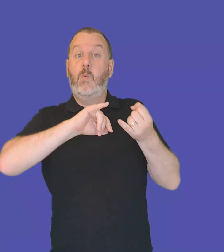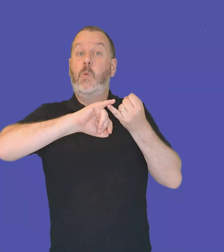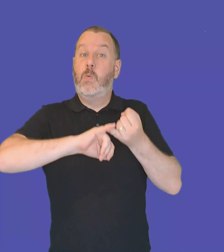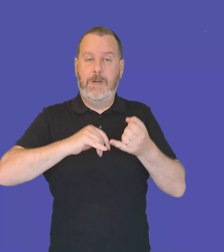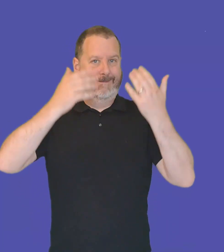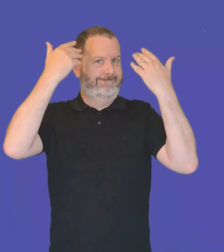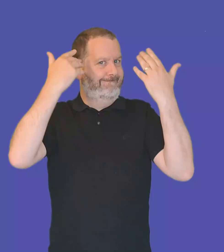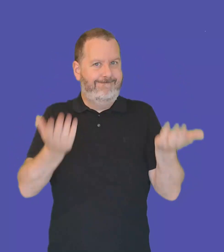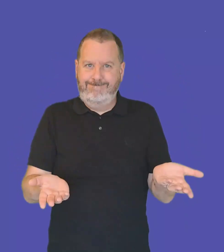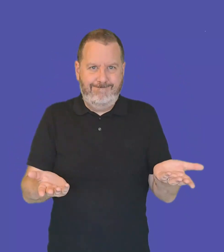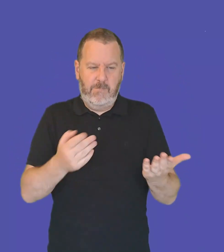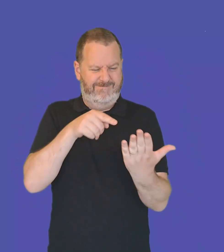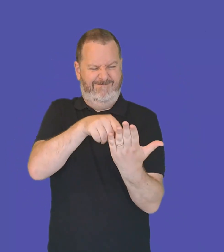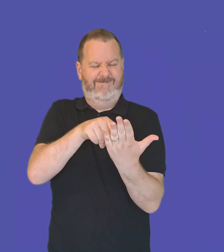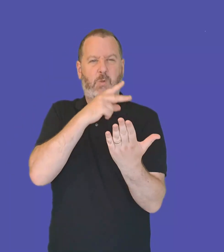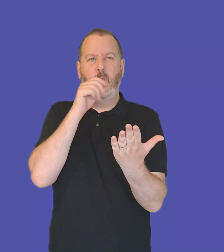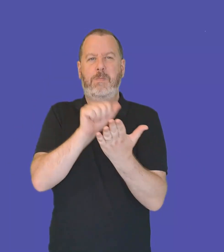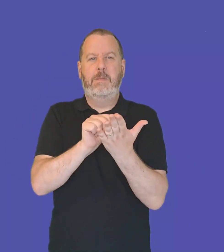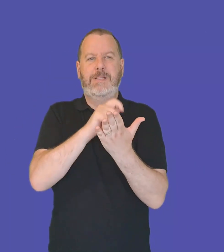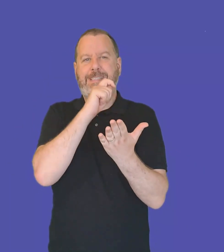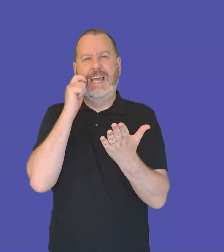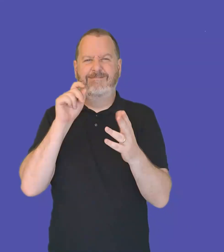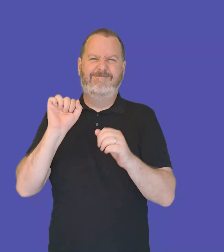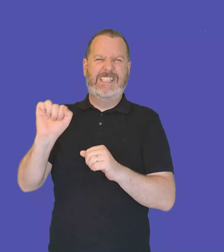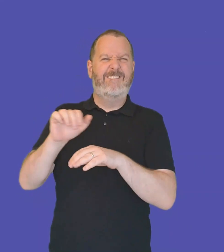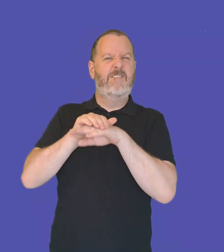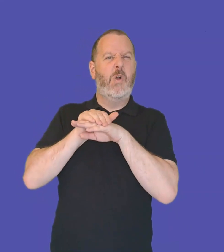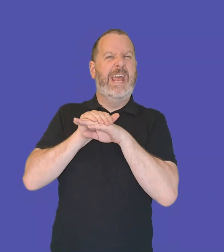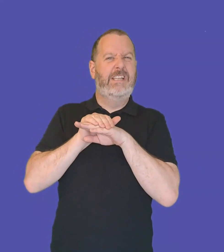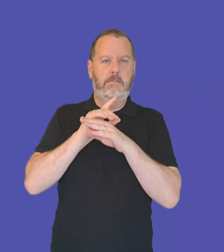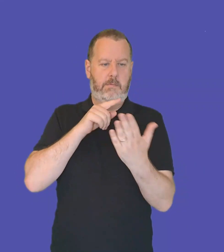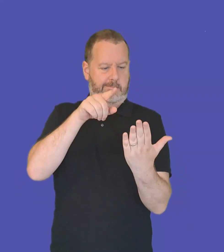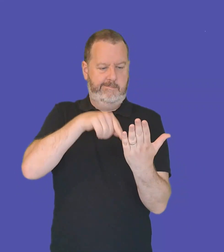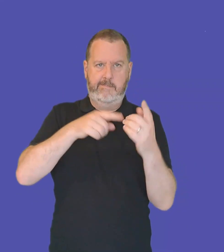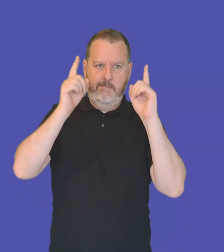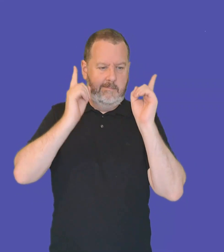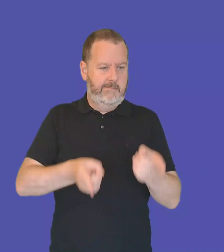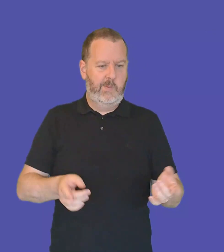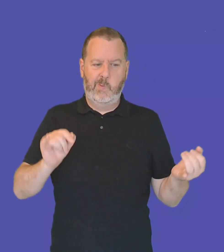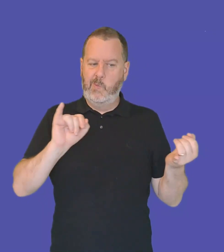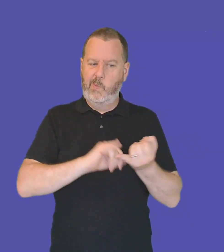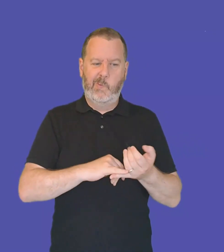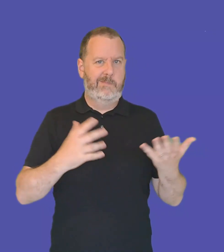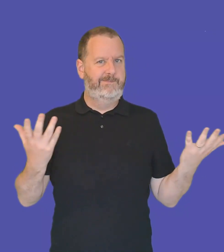we know the interpreter was "a friend", but we don't know who they were.